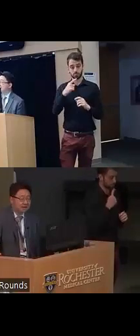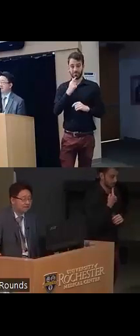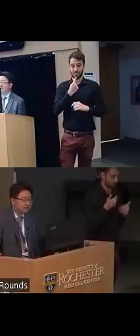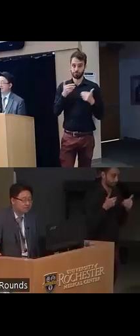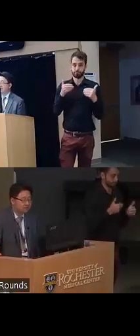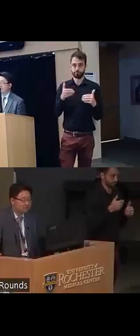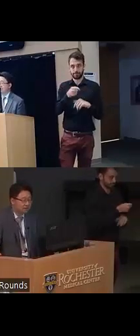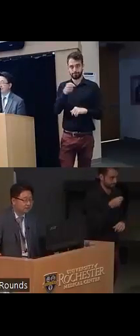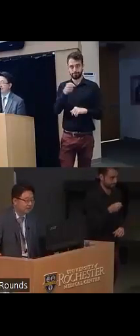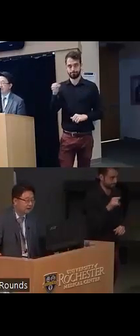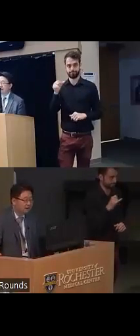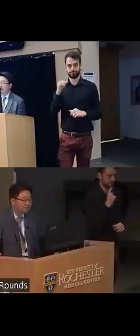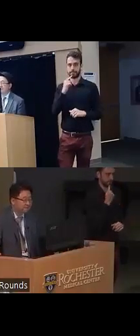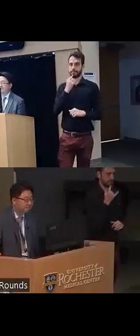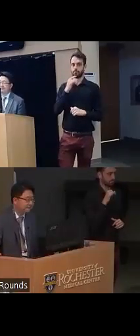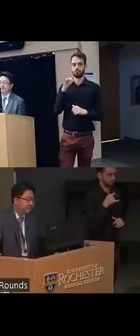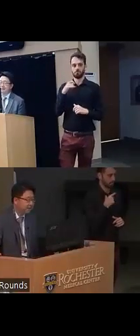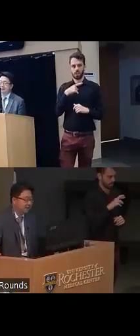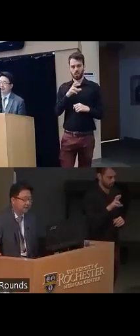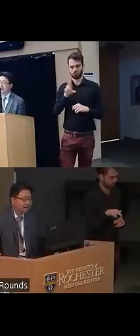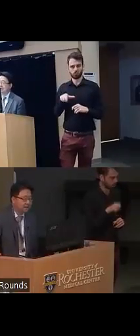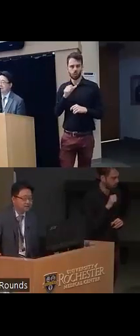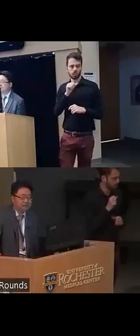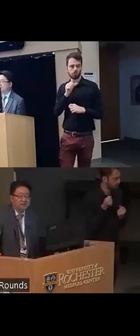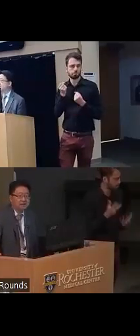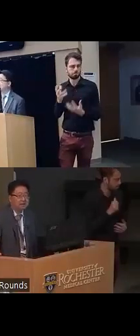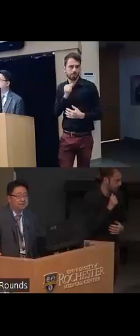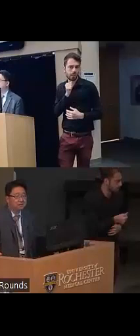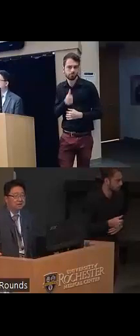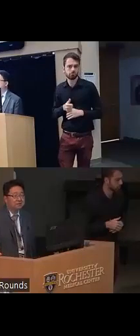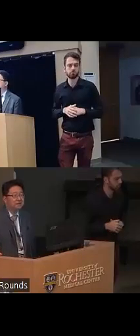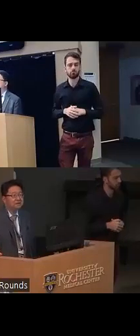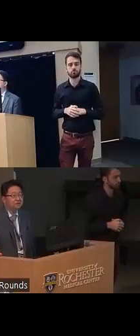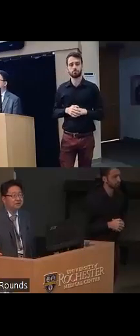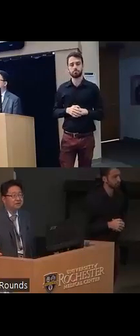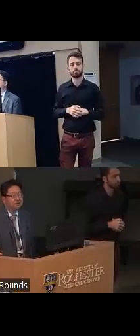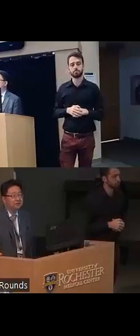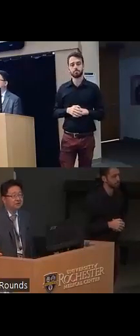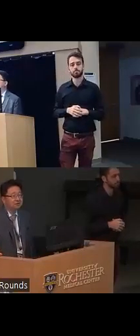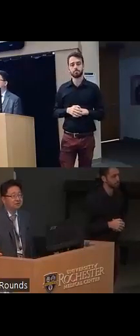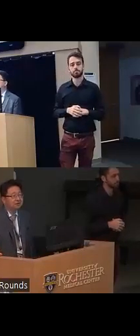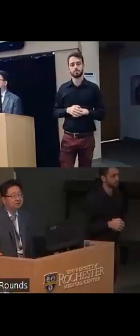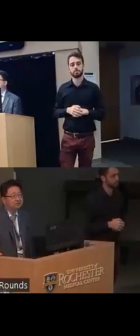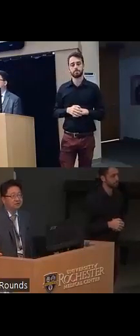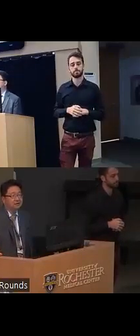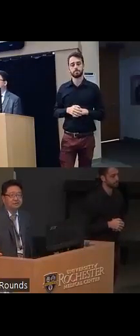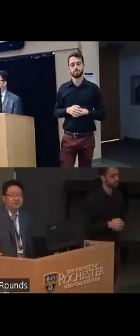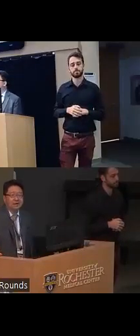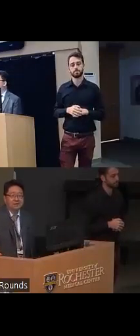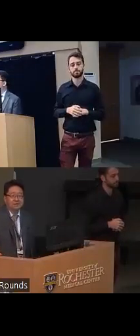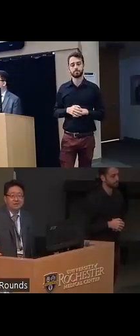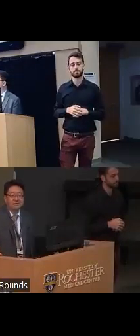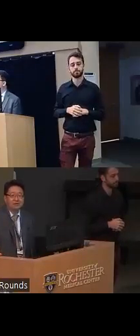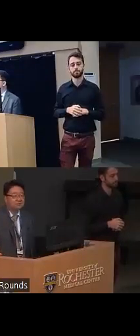average to where we are and our child secretary inpatient unit you know remember how I told you